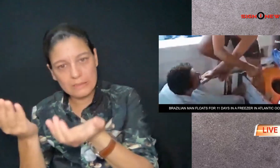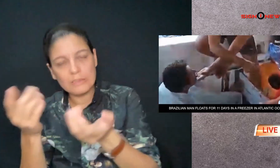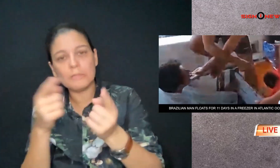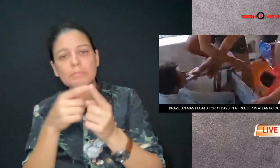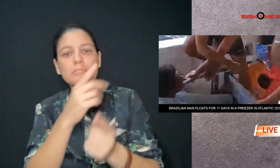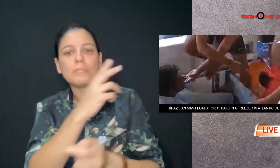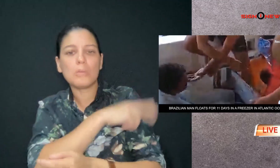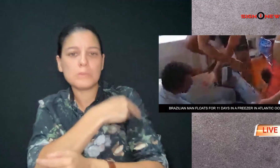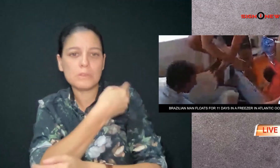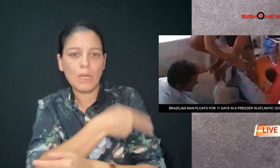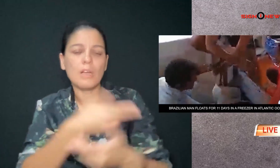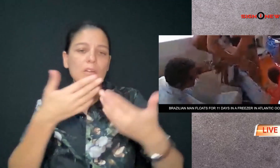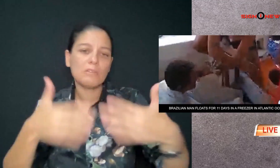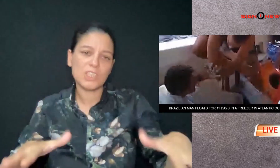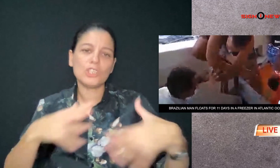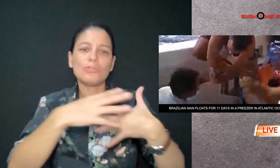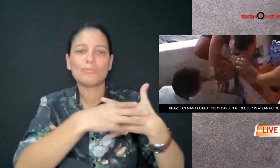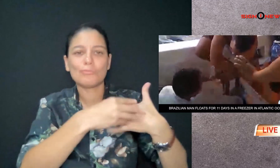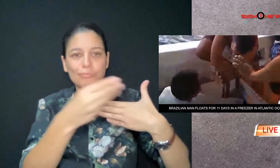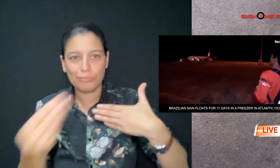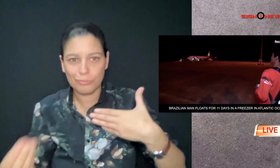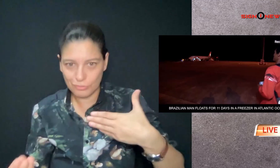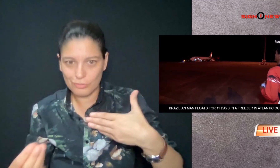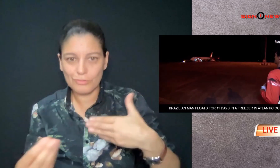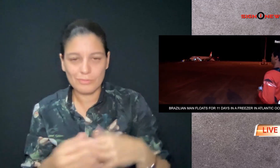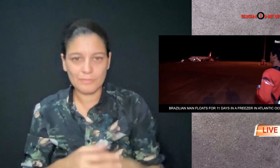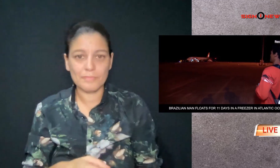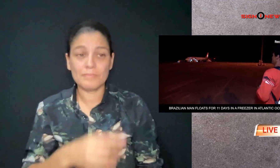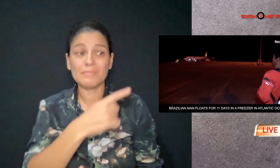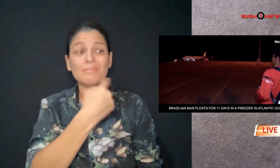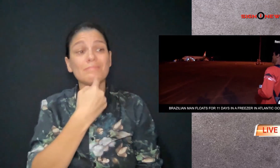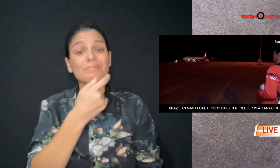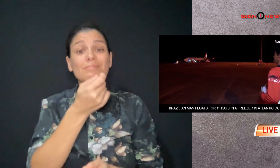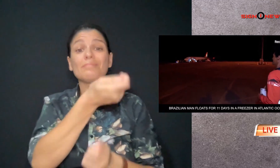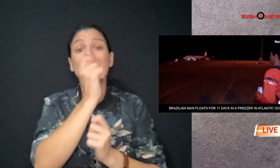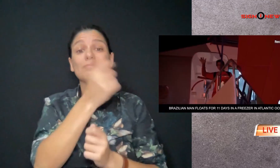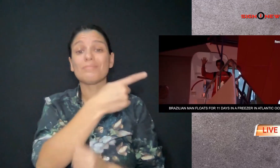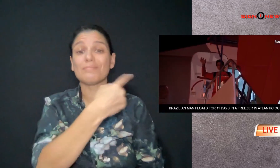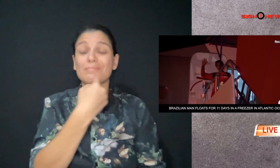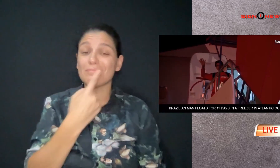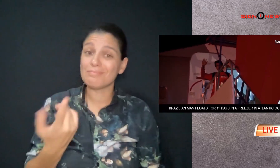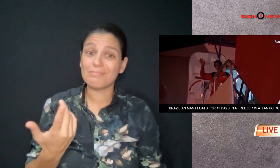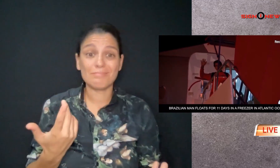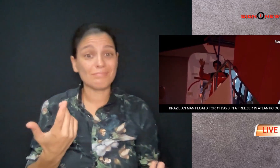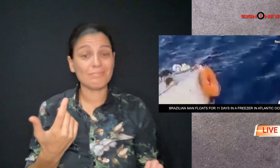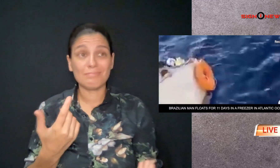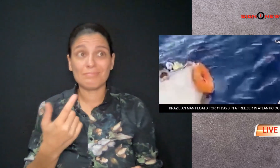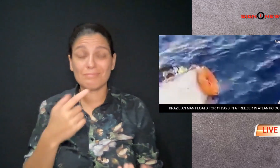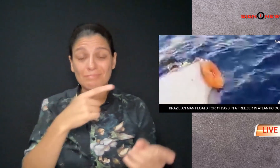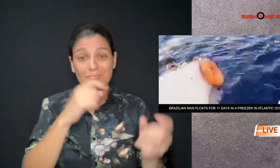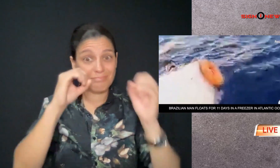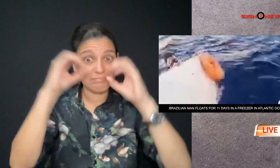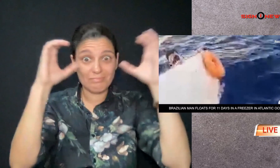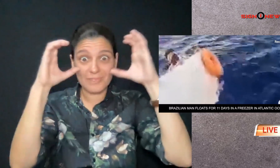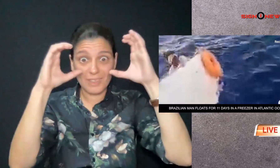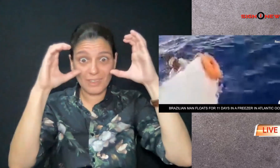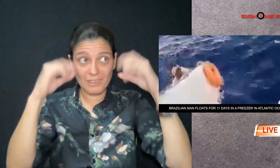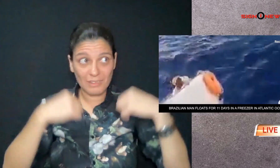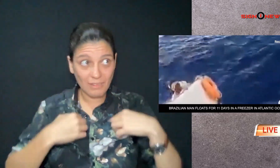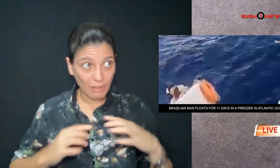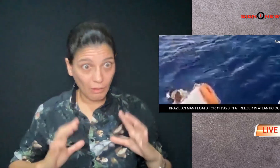he was later treated and released from a hospital the fisherman called his amazing survival